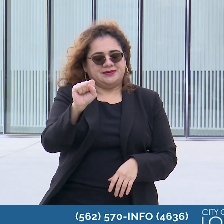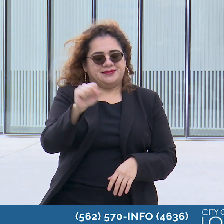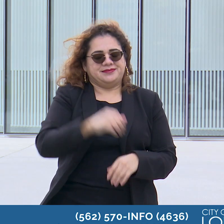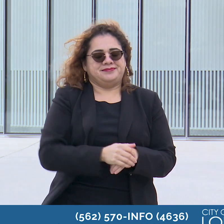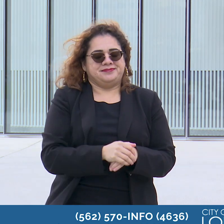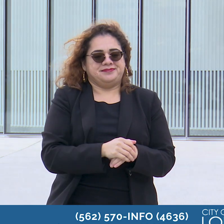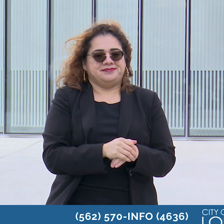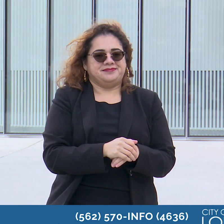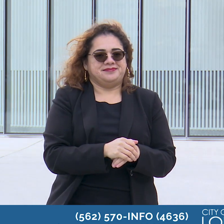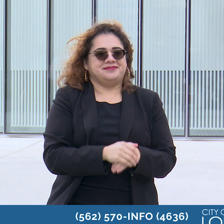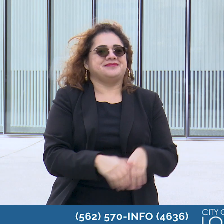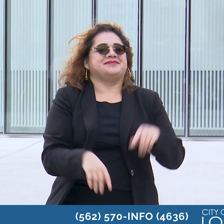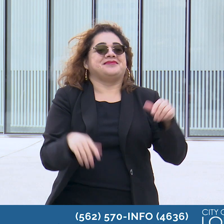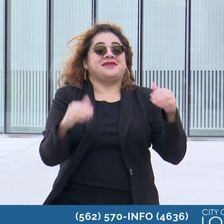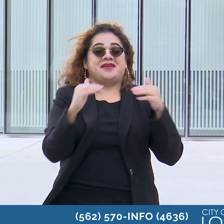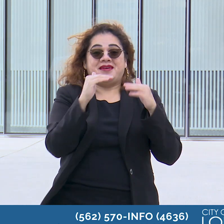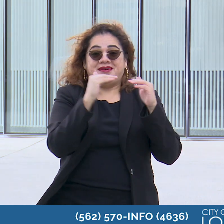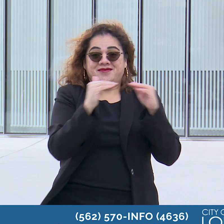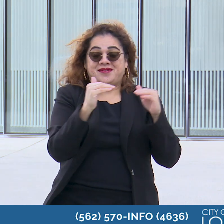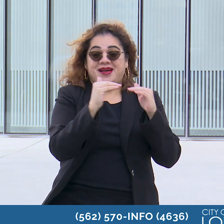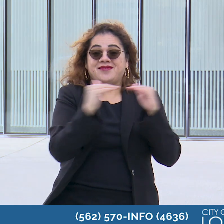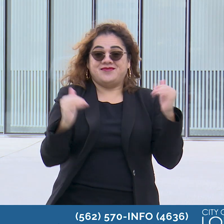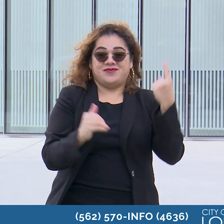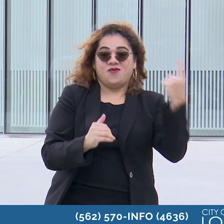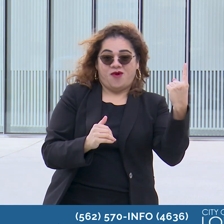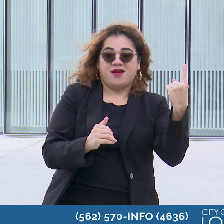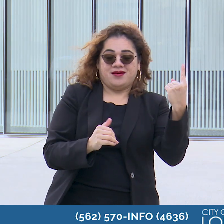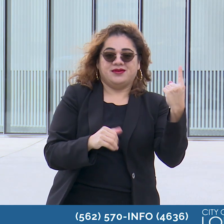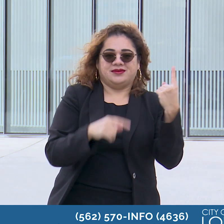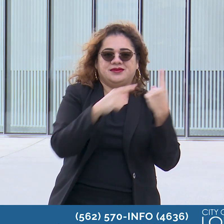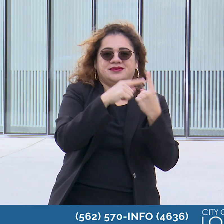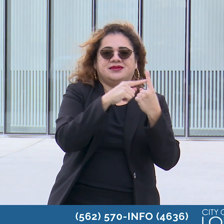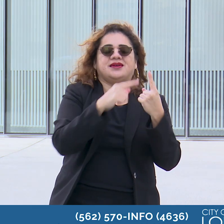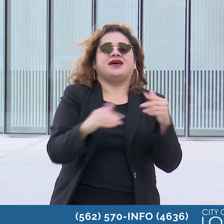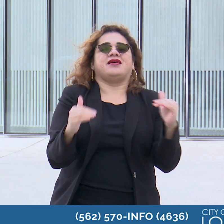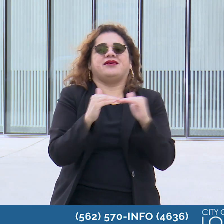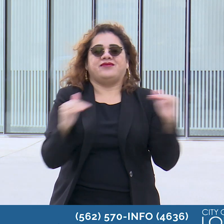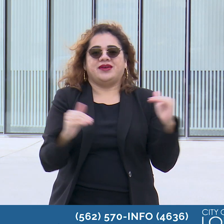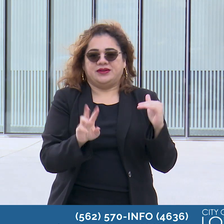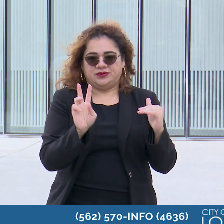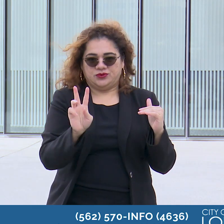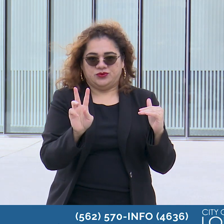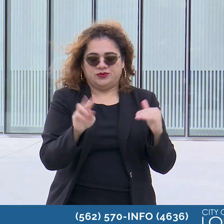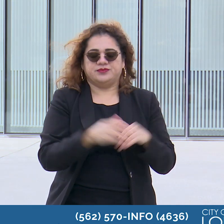So there is phase one and then there is phase two.